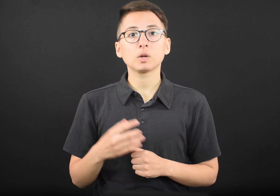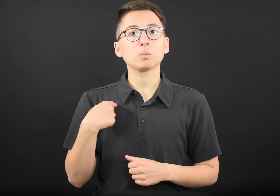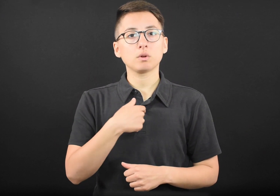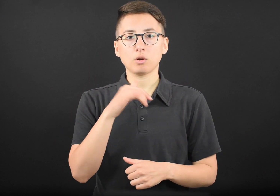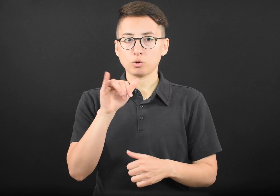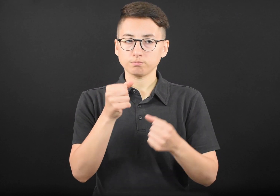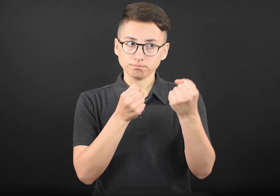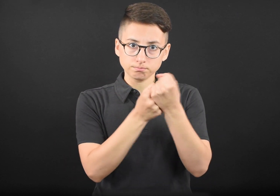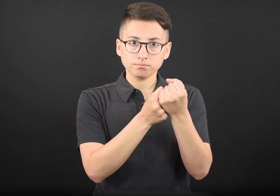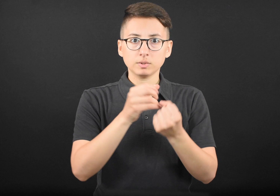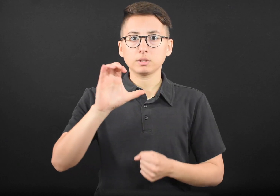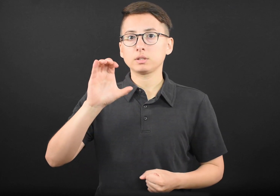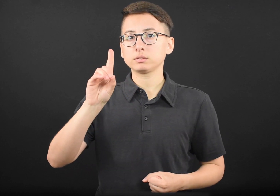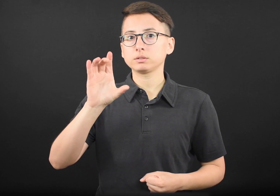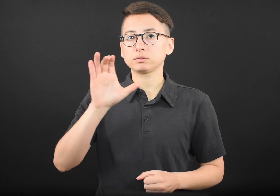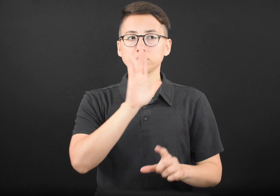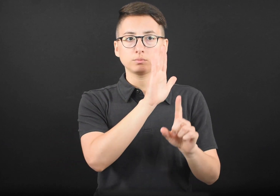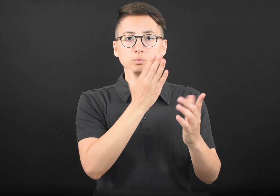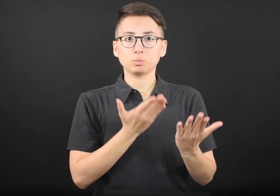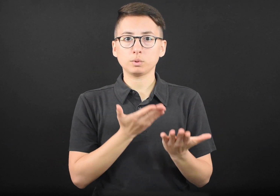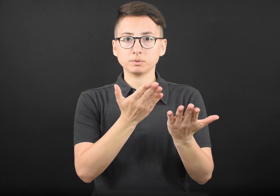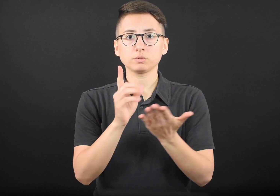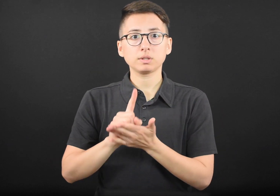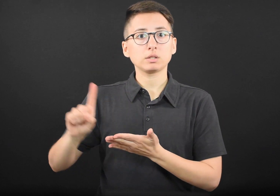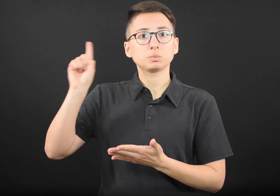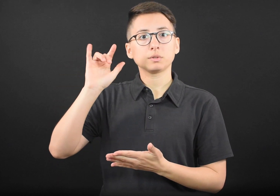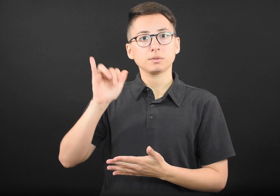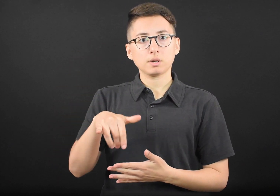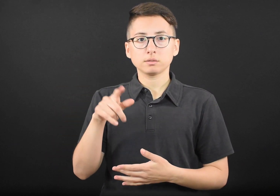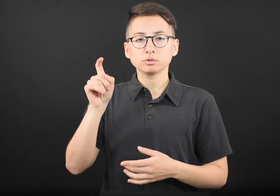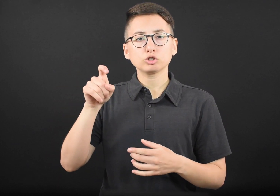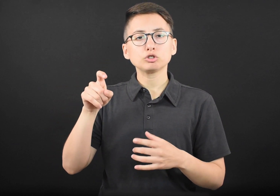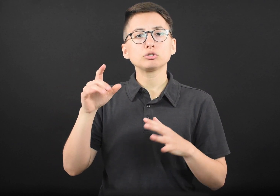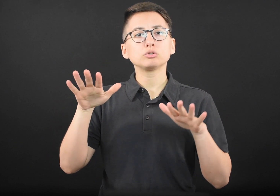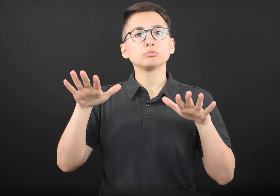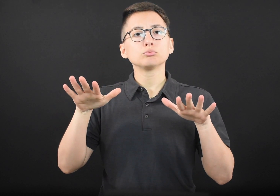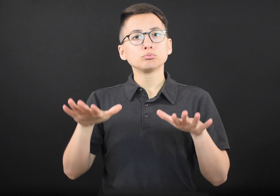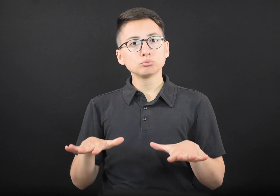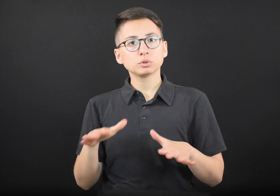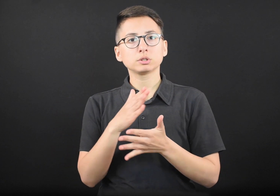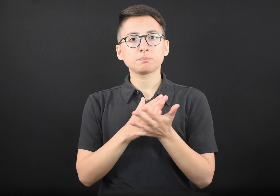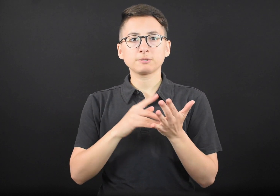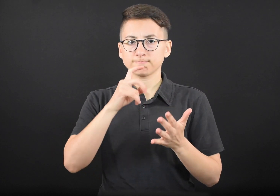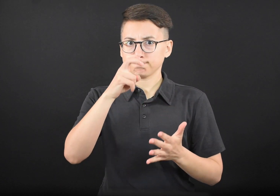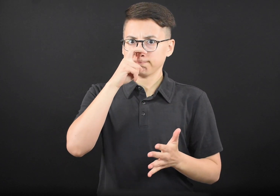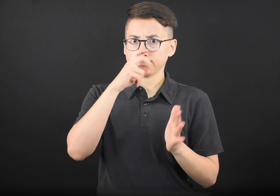“We also support the CDC recommendations last week that loosen restrictions on mask